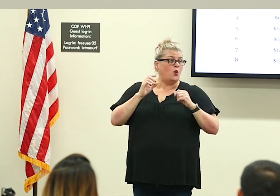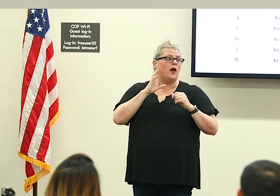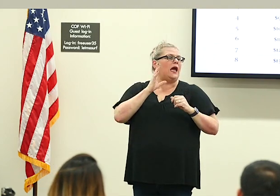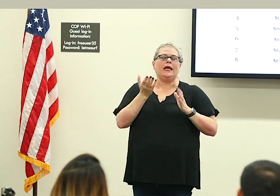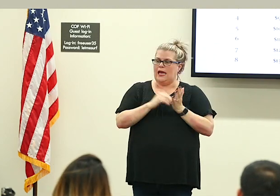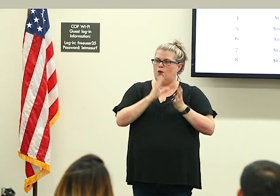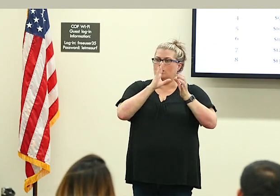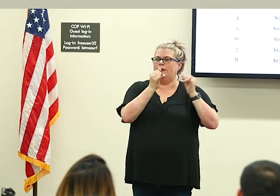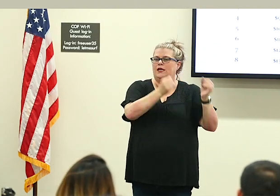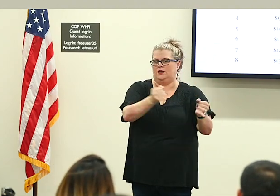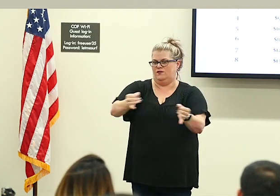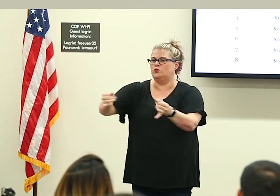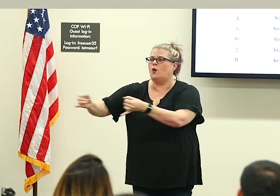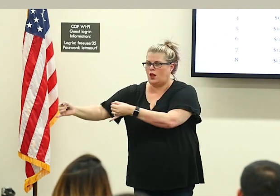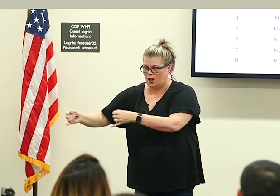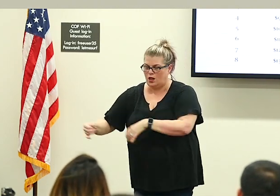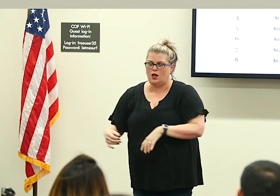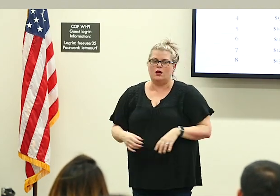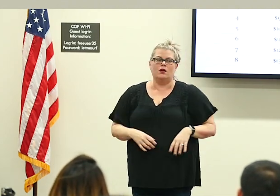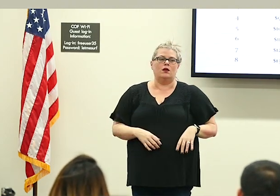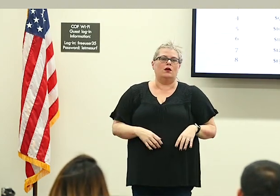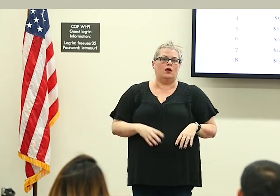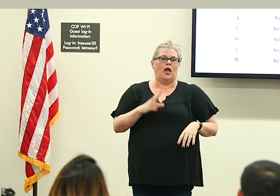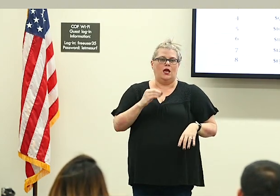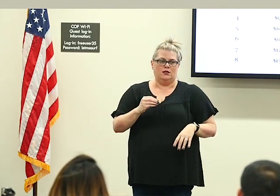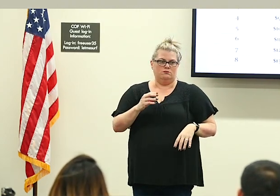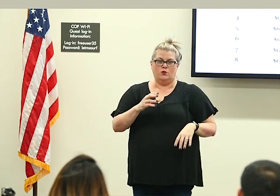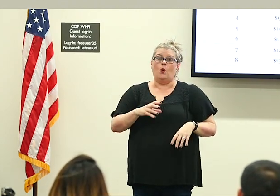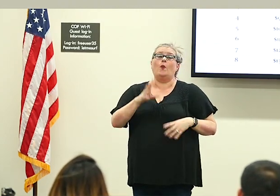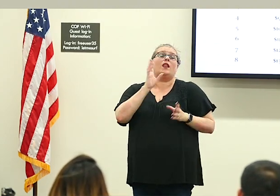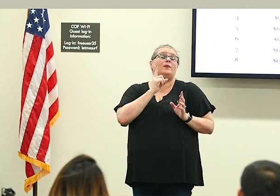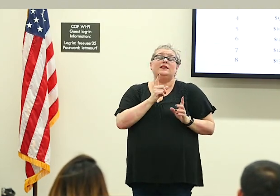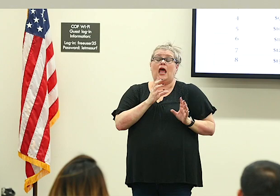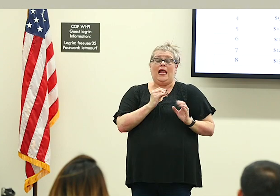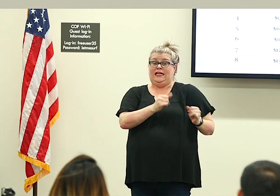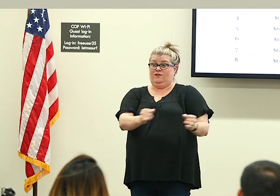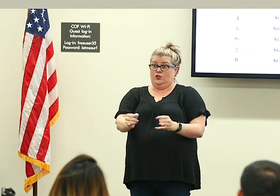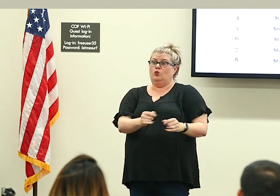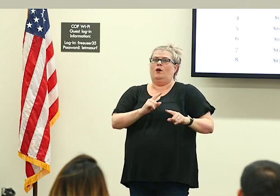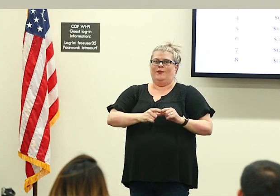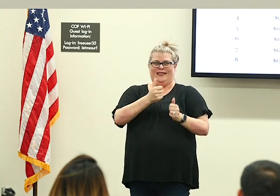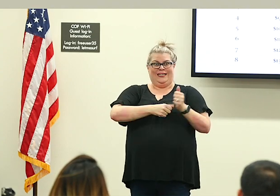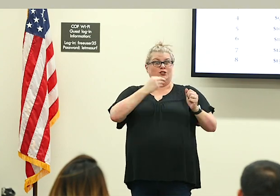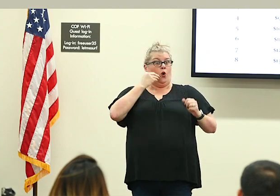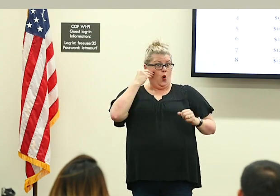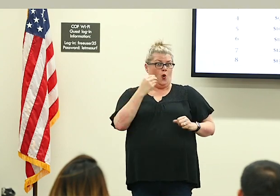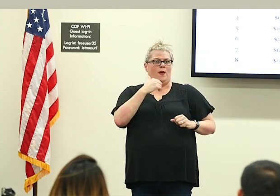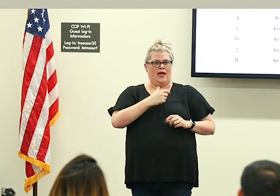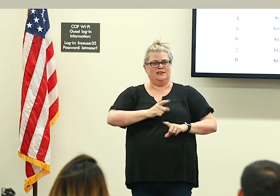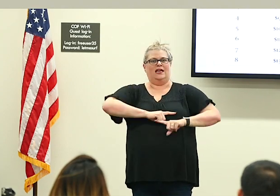It will be different home-by-home. So each home has either different HOA dues amounts,